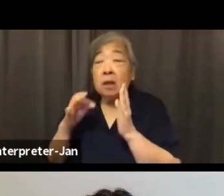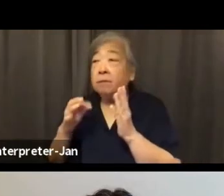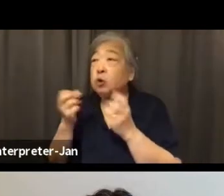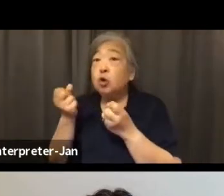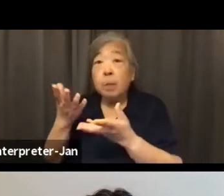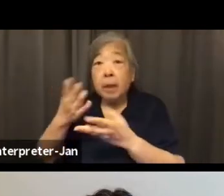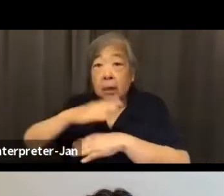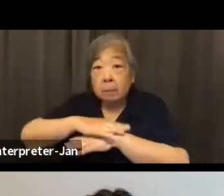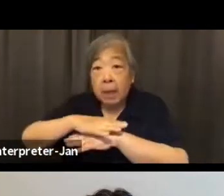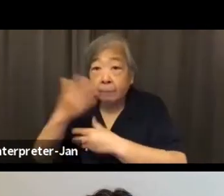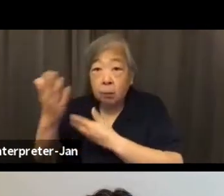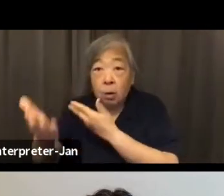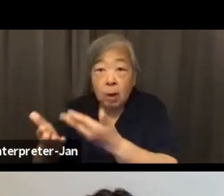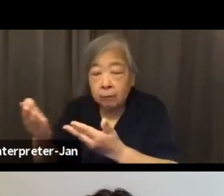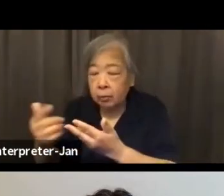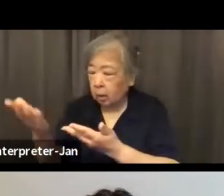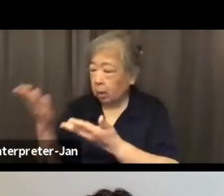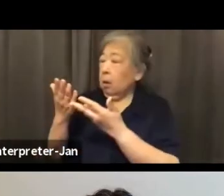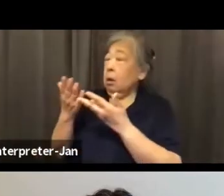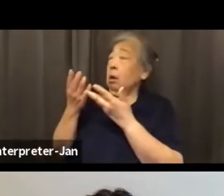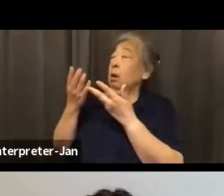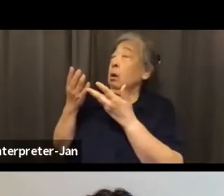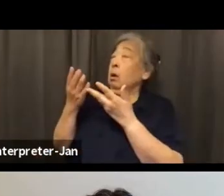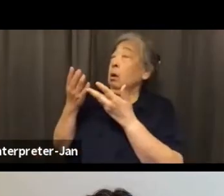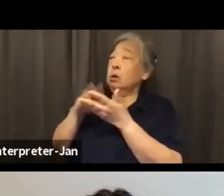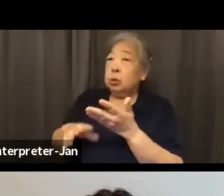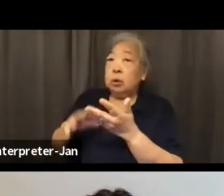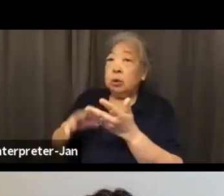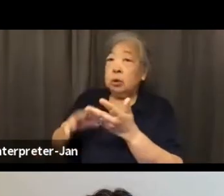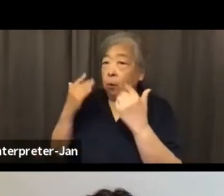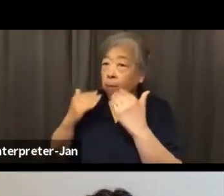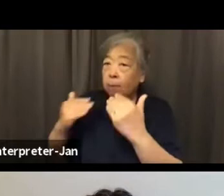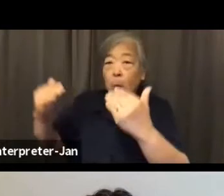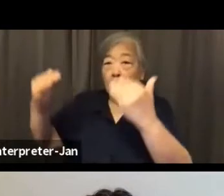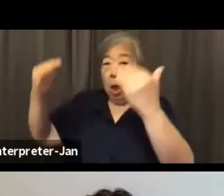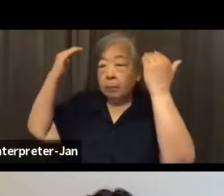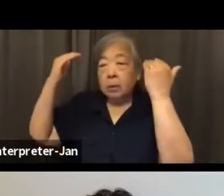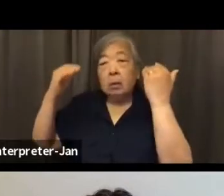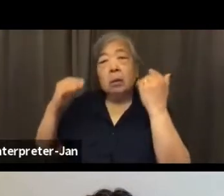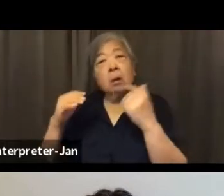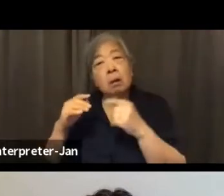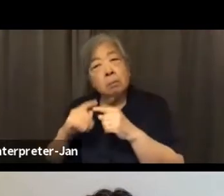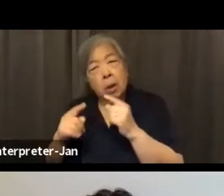overwhelming for students, and but otherwise we were flexible about platforms they could use.